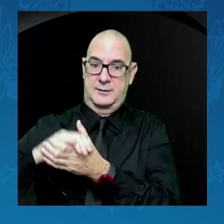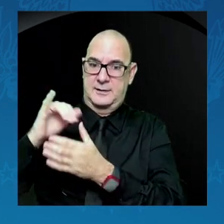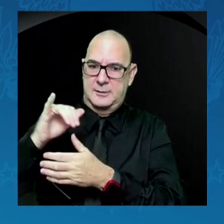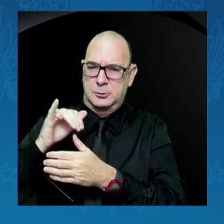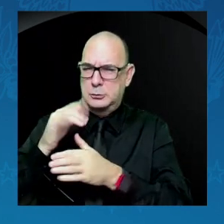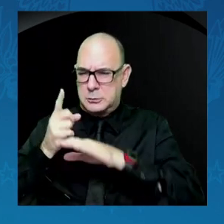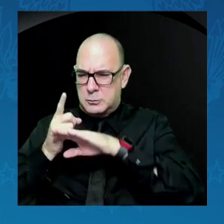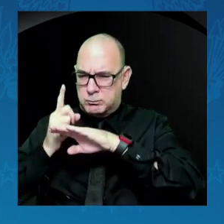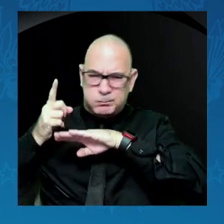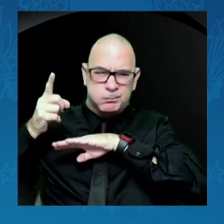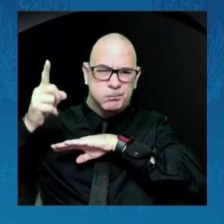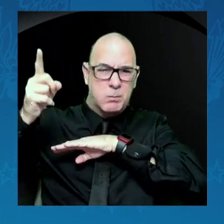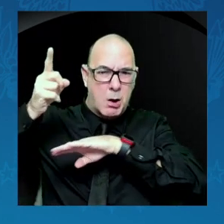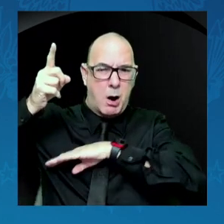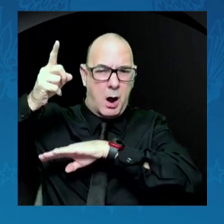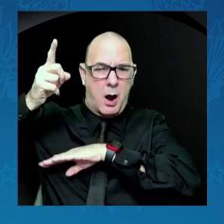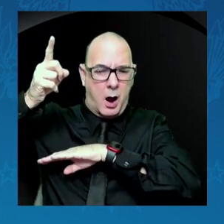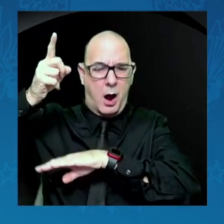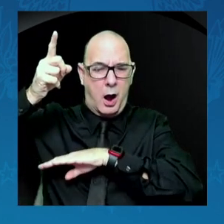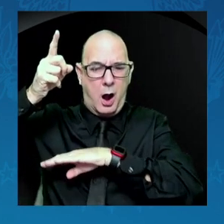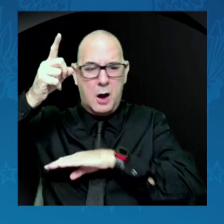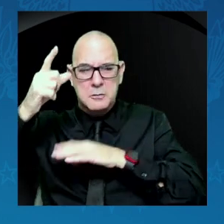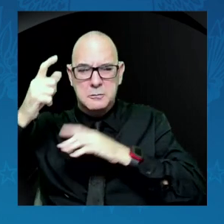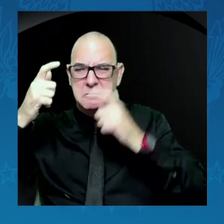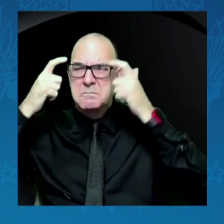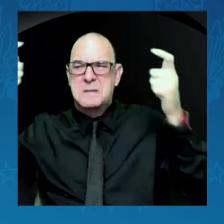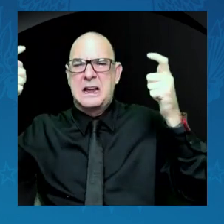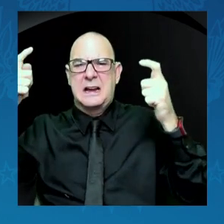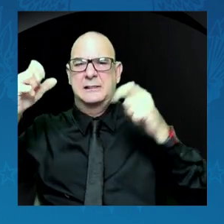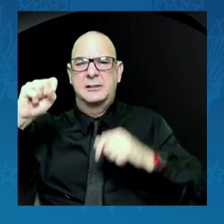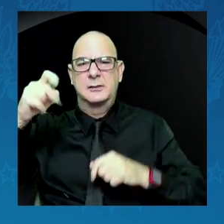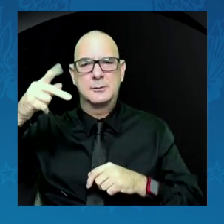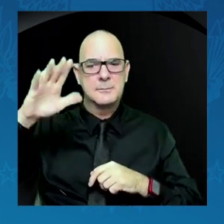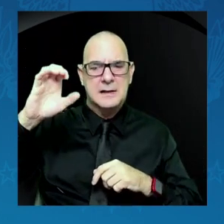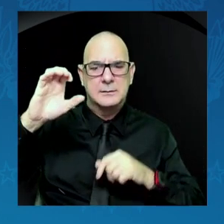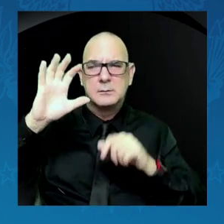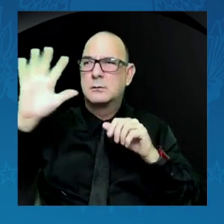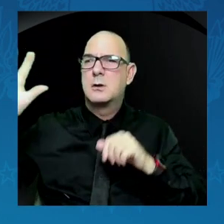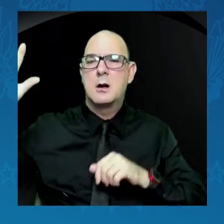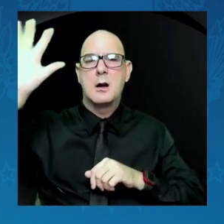but we also believe in confronting the problems here terrestrial.